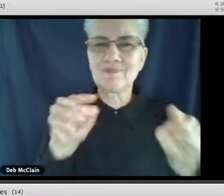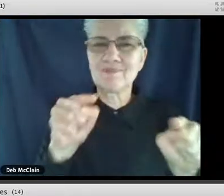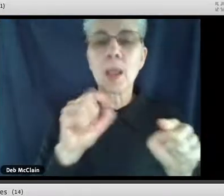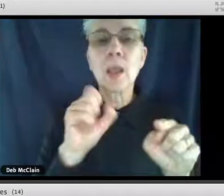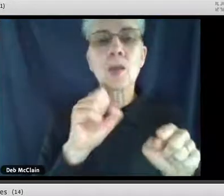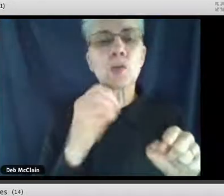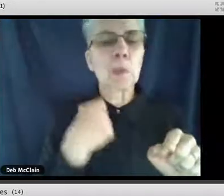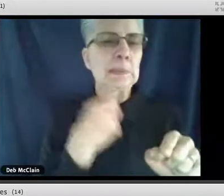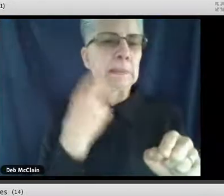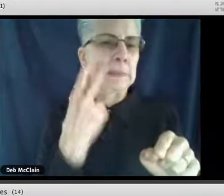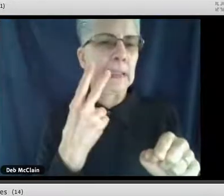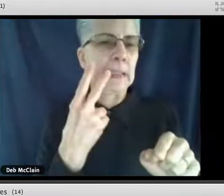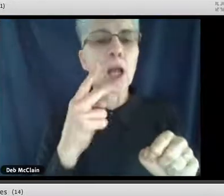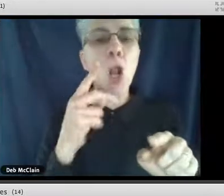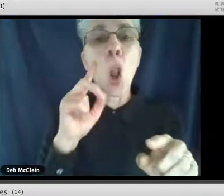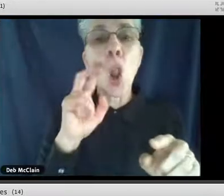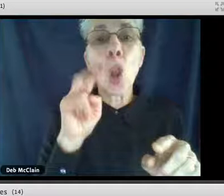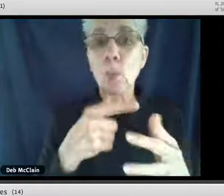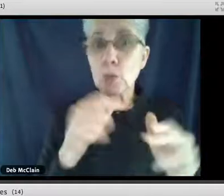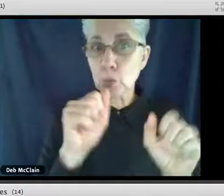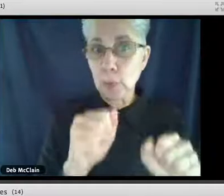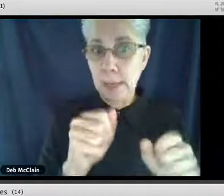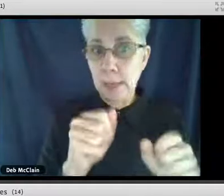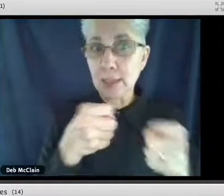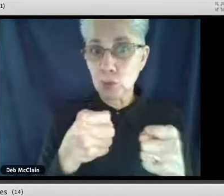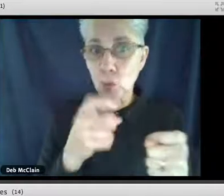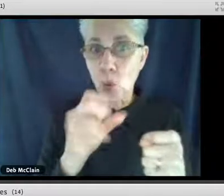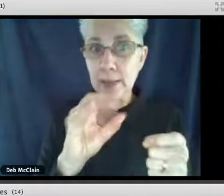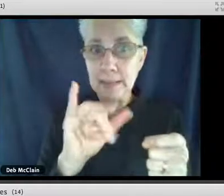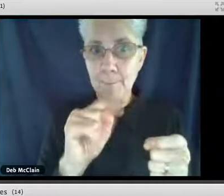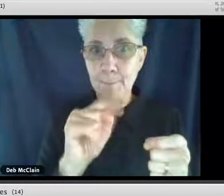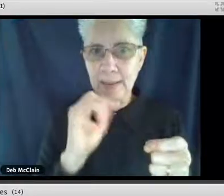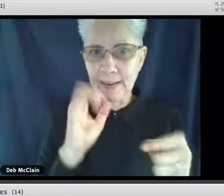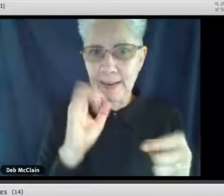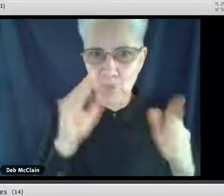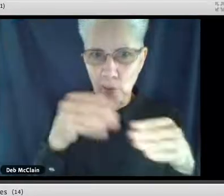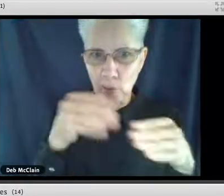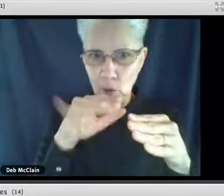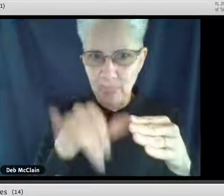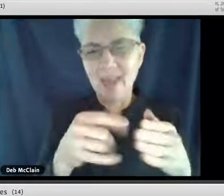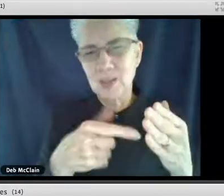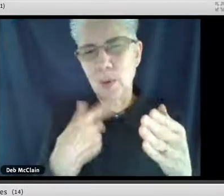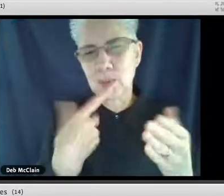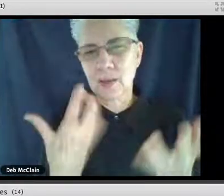We'll kind of look at what you can control within the template and focus there is what I would say.